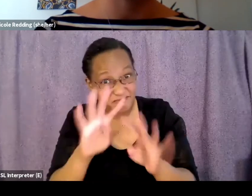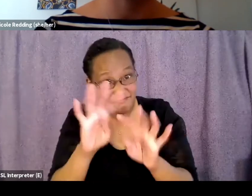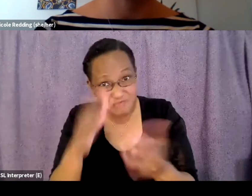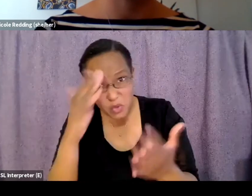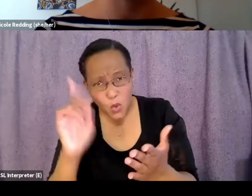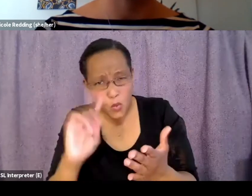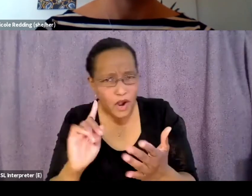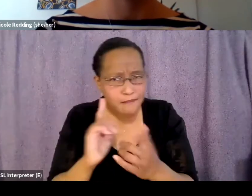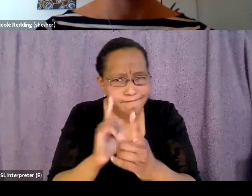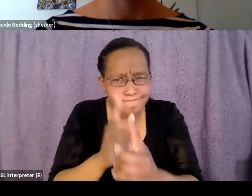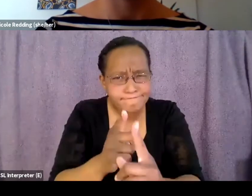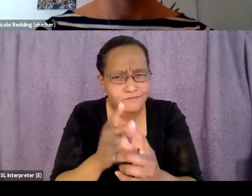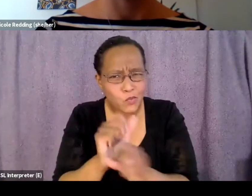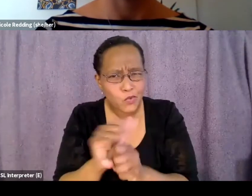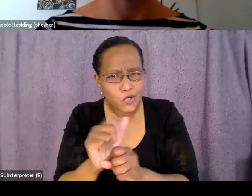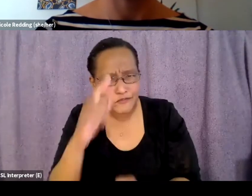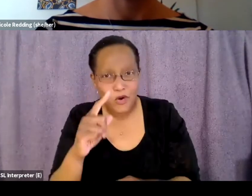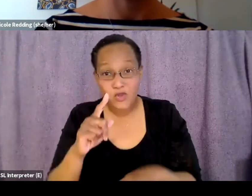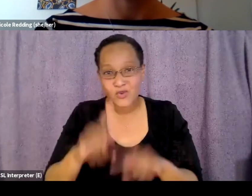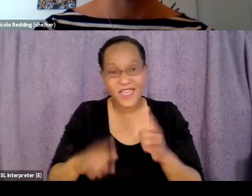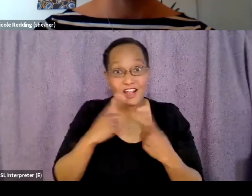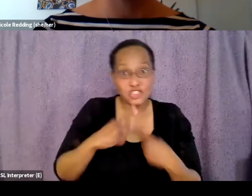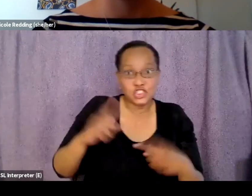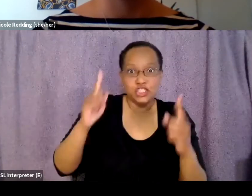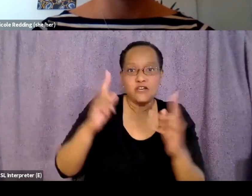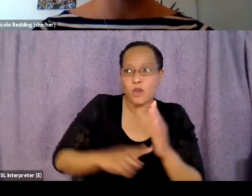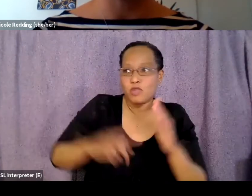Keah Brown: achieve something that you didn't finish dream of, and so, for me, even as an